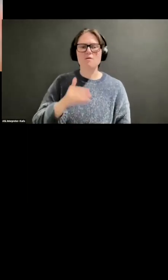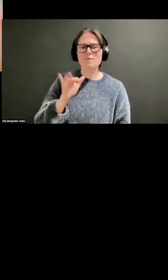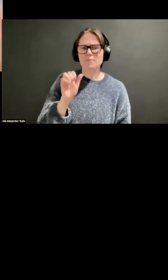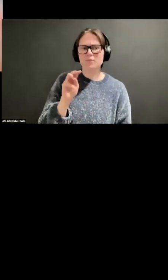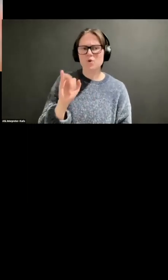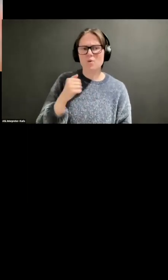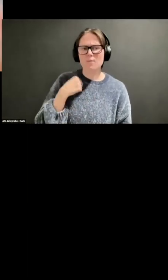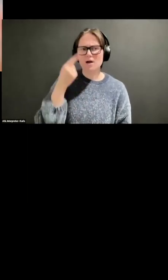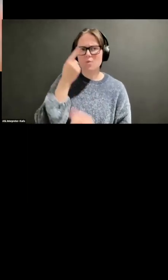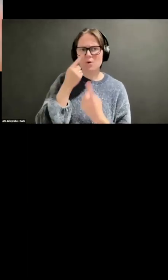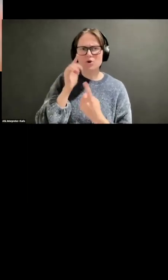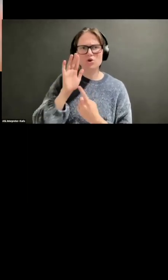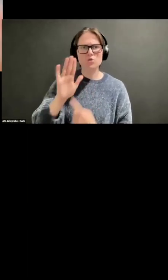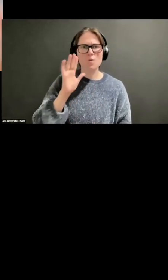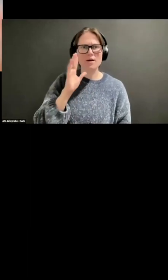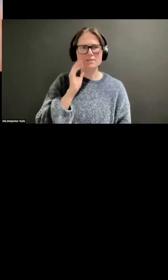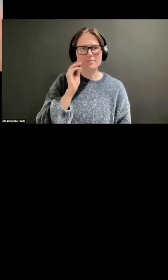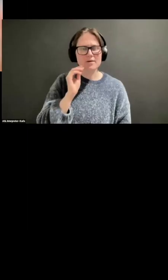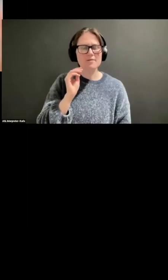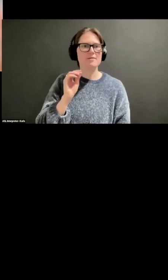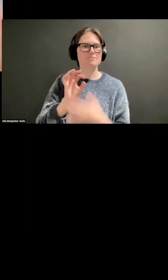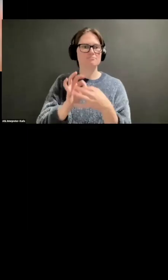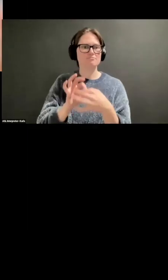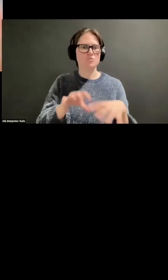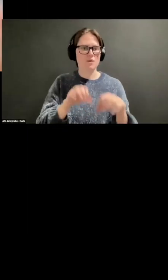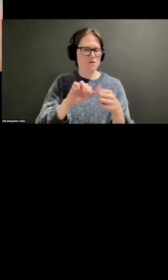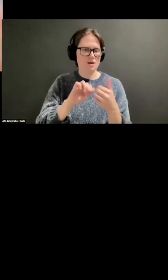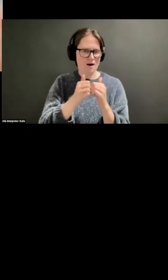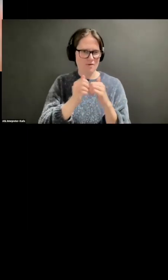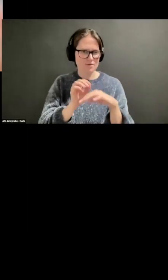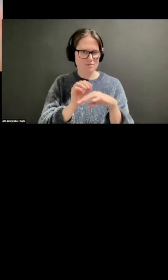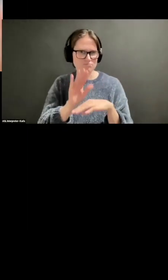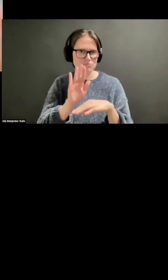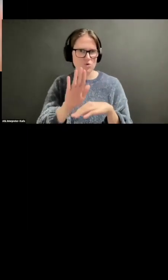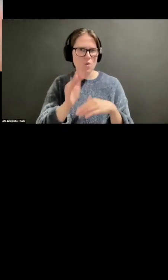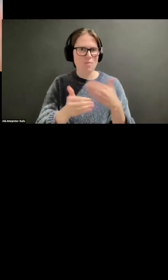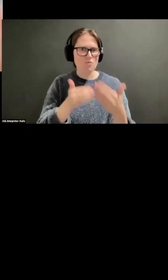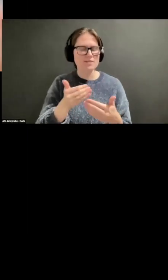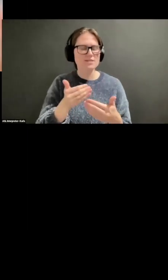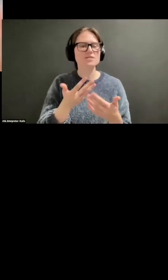adoption shape your process? And also, what would you like for people to consider about adoption?